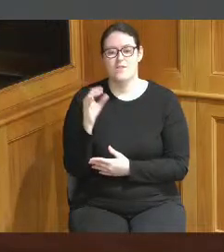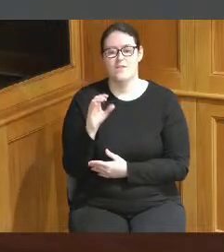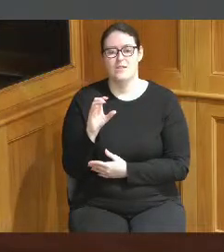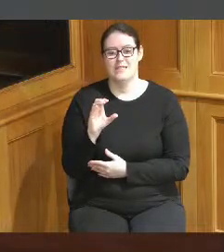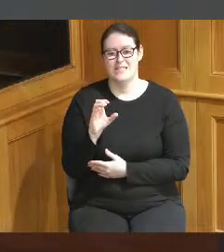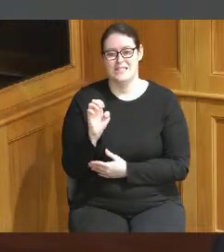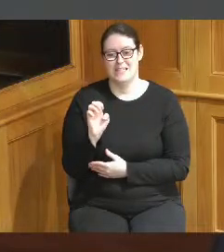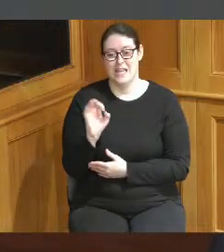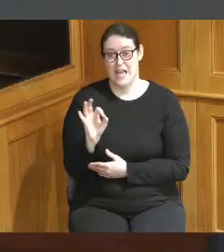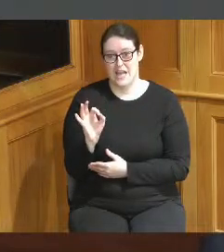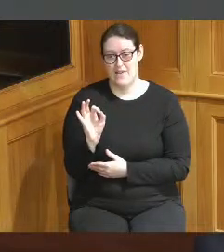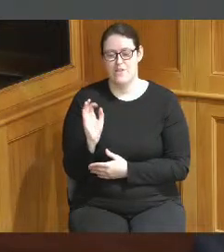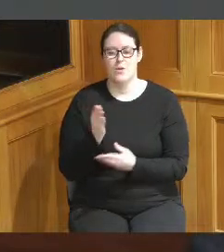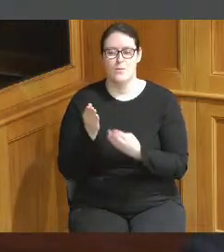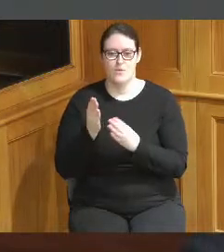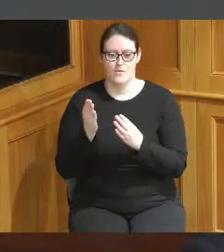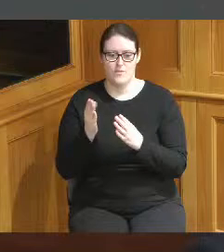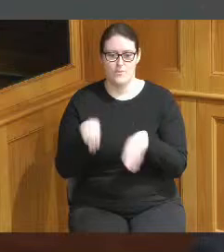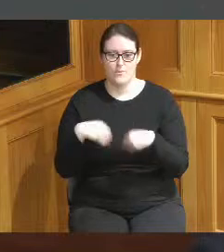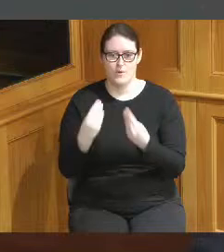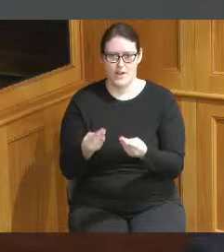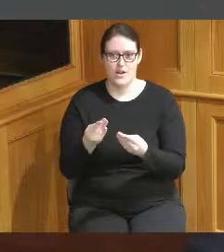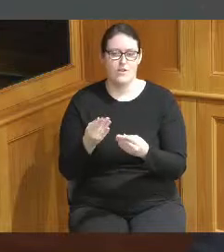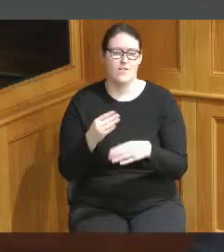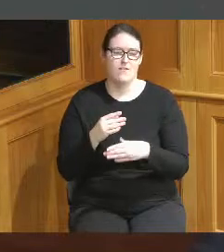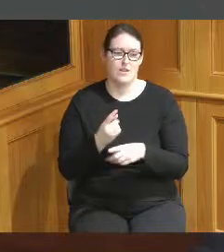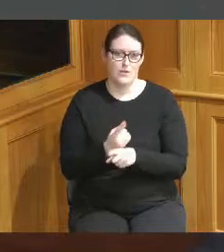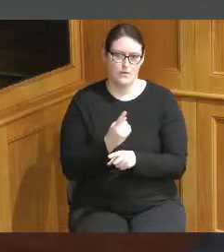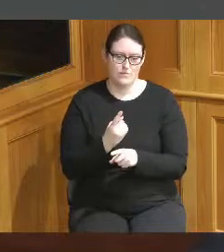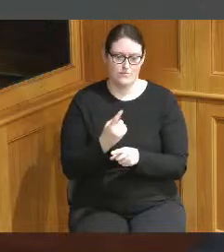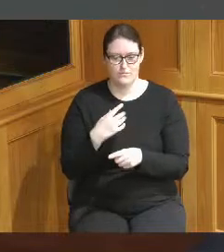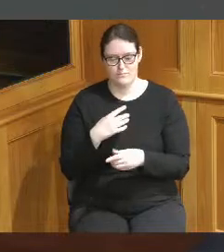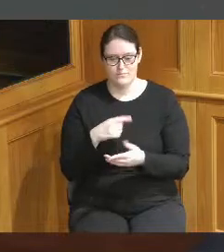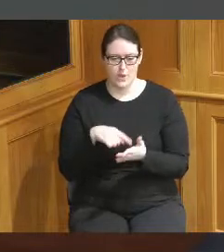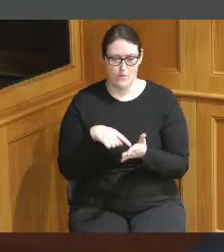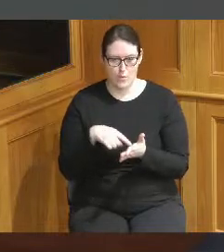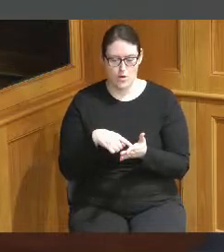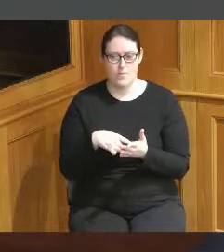another gentleman there in his wheelchair and was blind and he said you know this bus is he hadn't